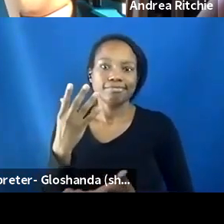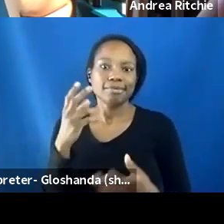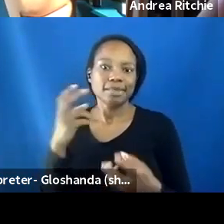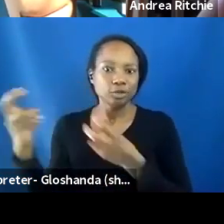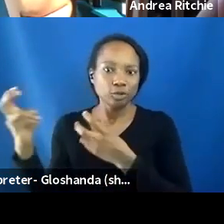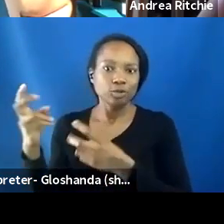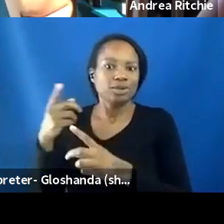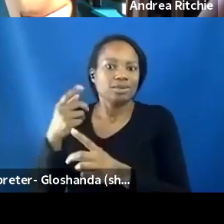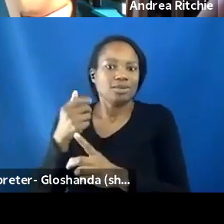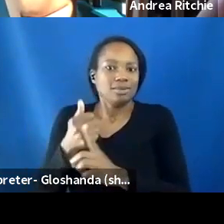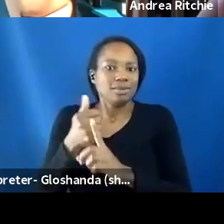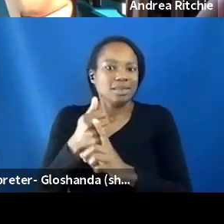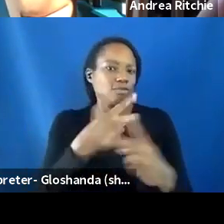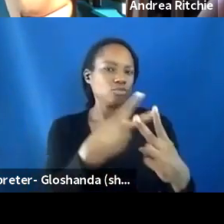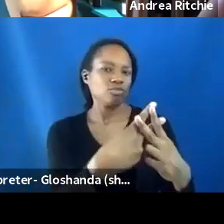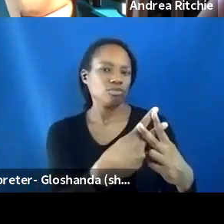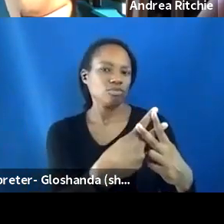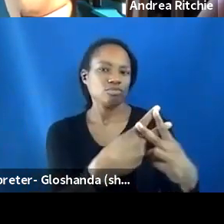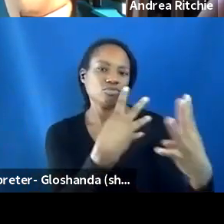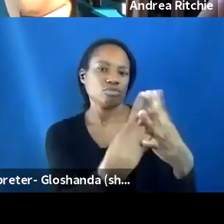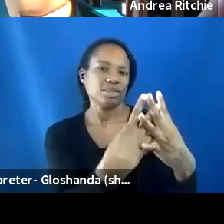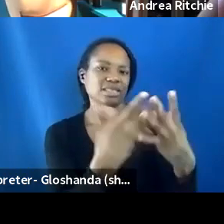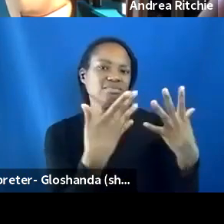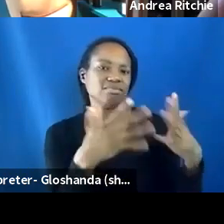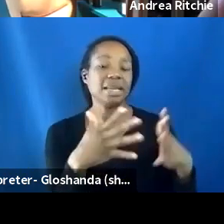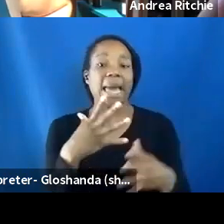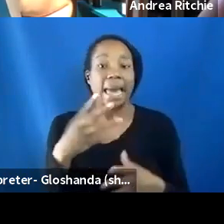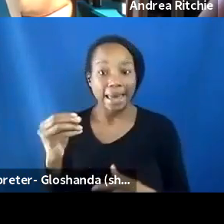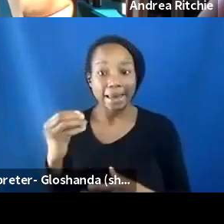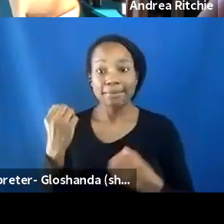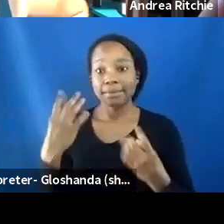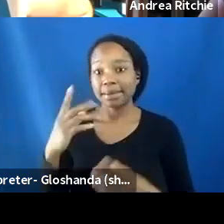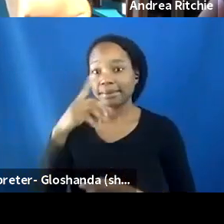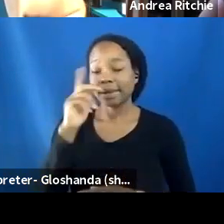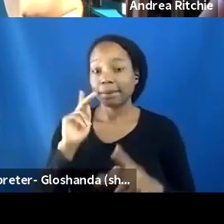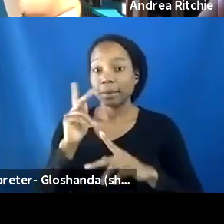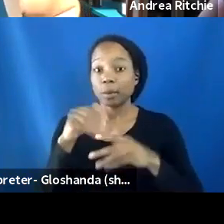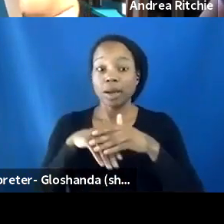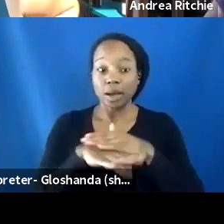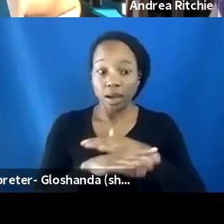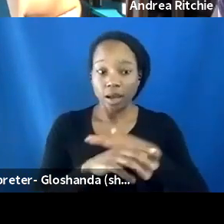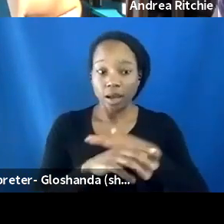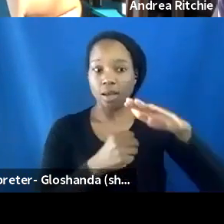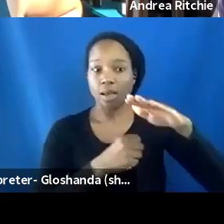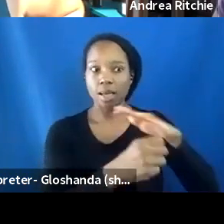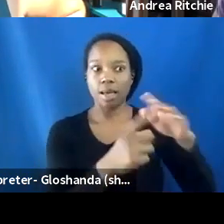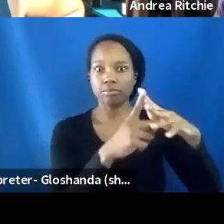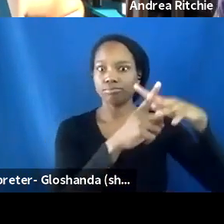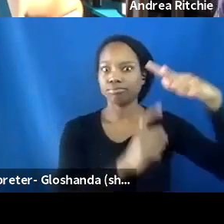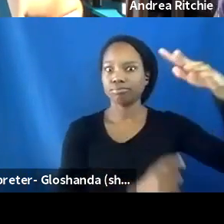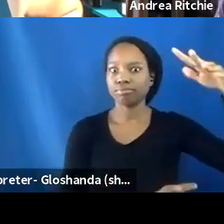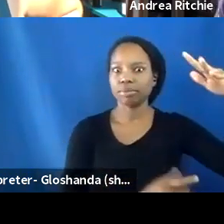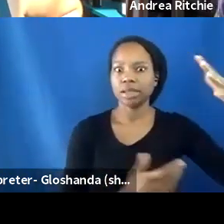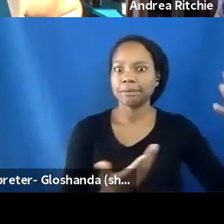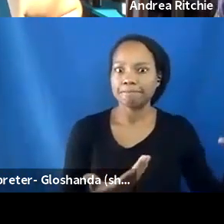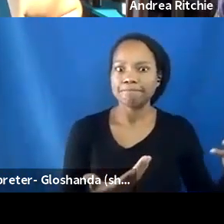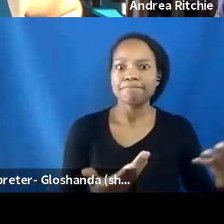so many Black folks so many of our folks, and really, and there is very little support